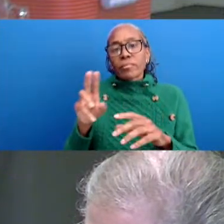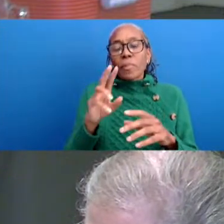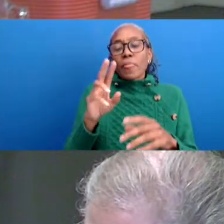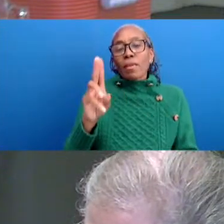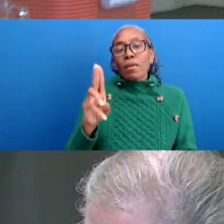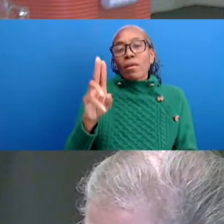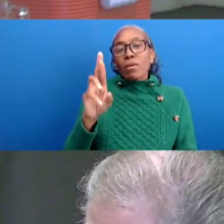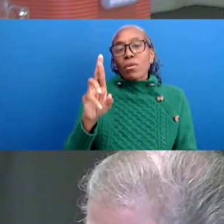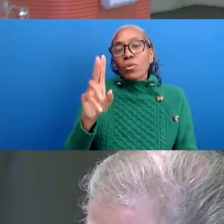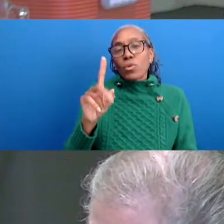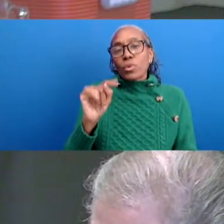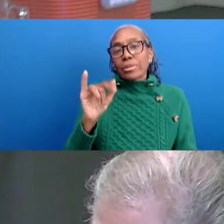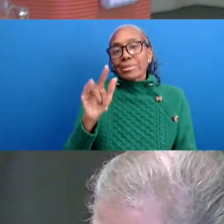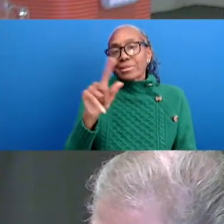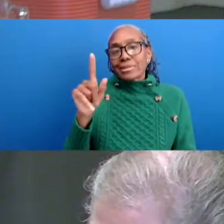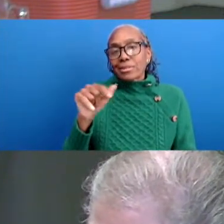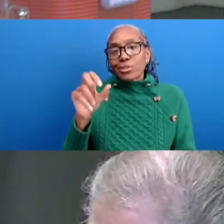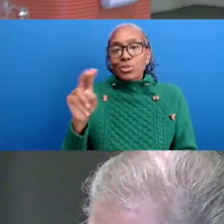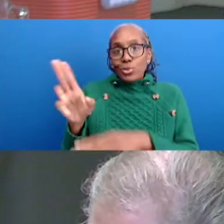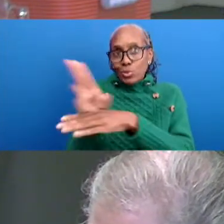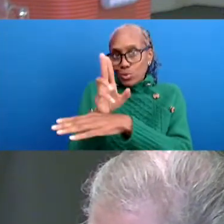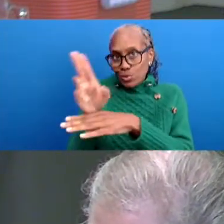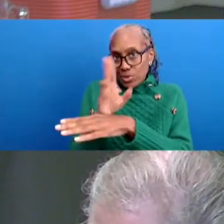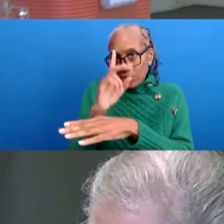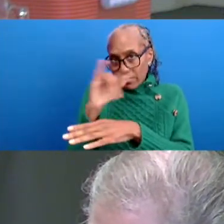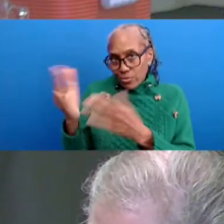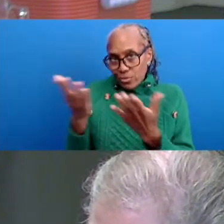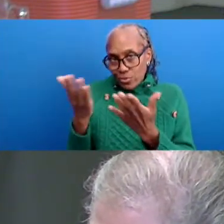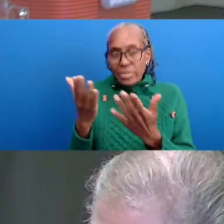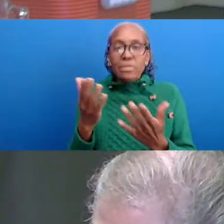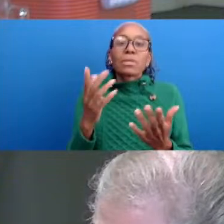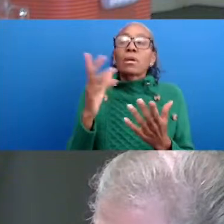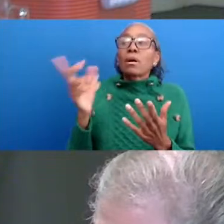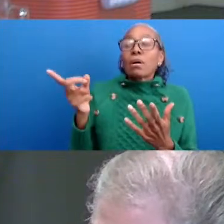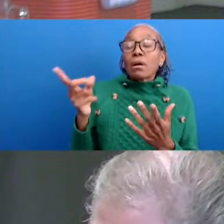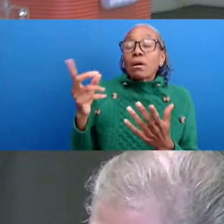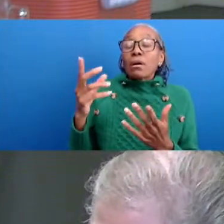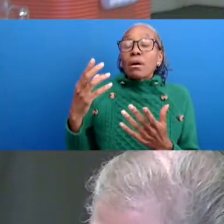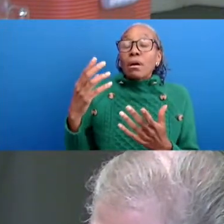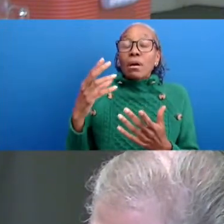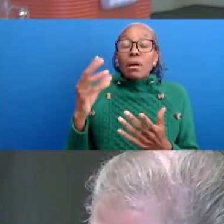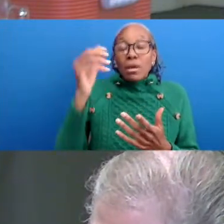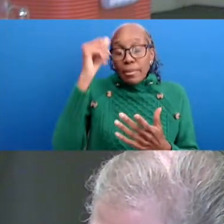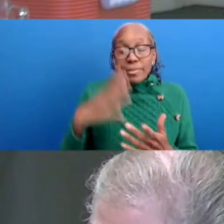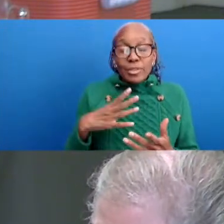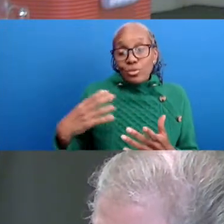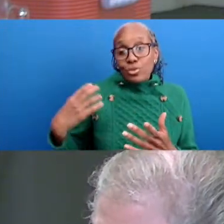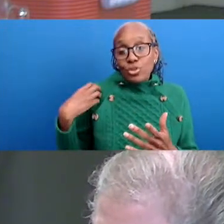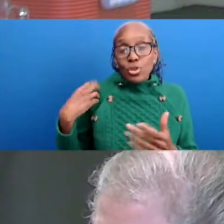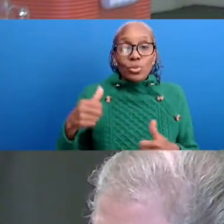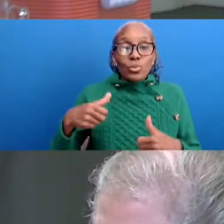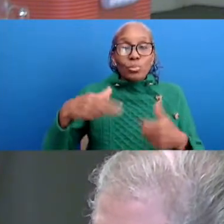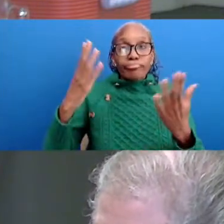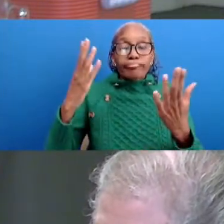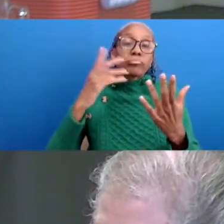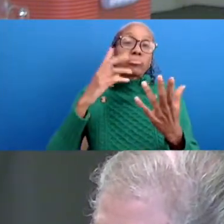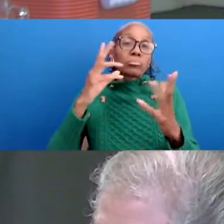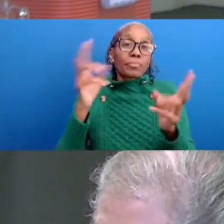HOPEFULLY IN THE FUTURE WE CAN LOOK AT UTILIZATION.